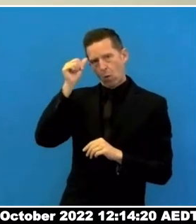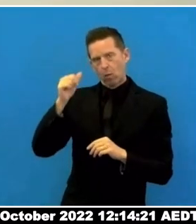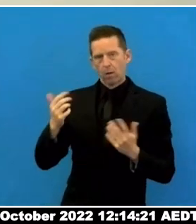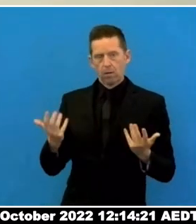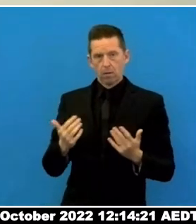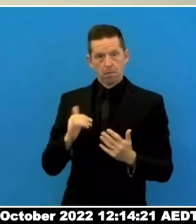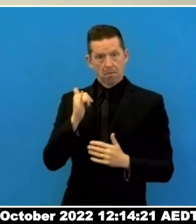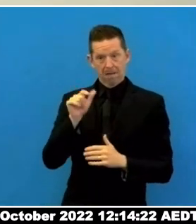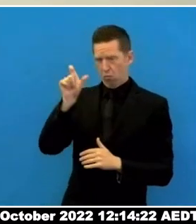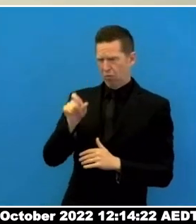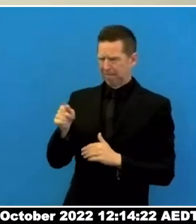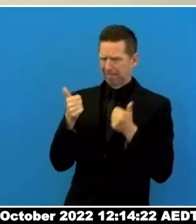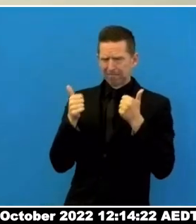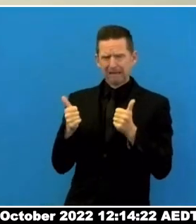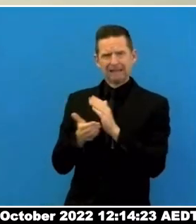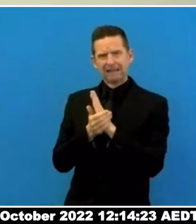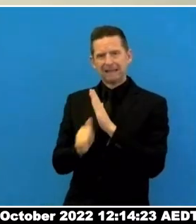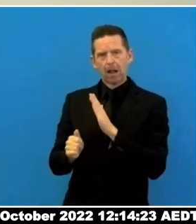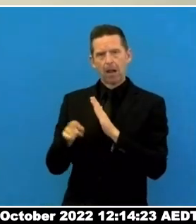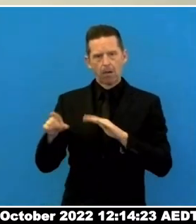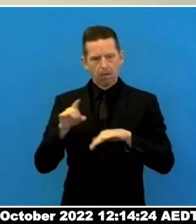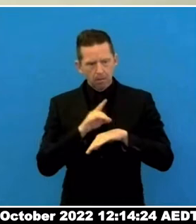a highly skilled therapeutic intervention that's highly evidence based,